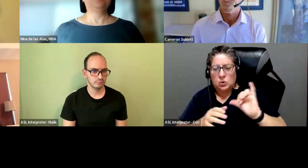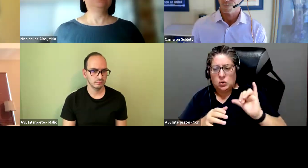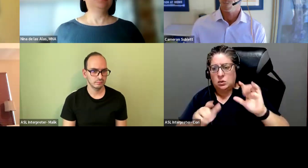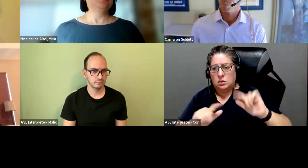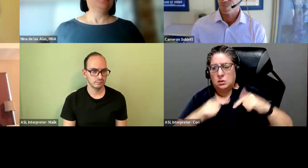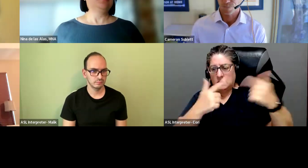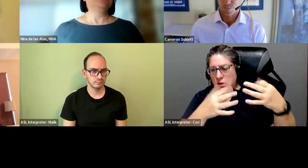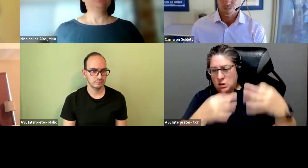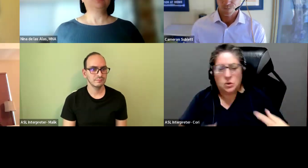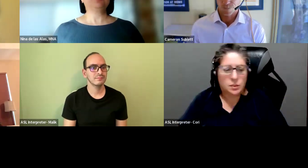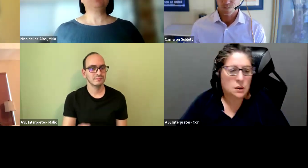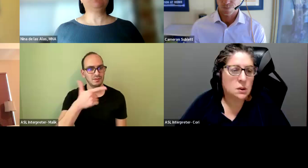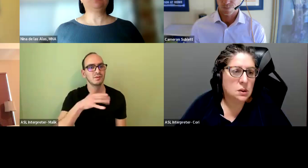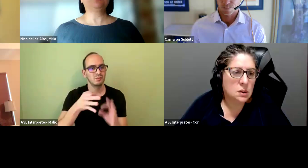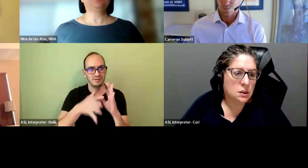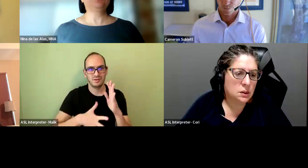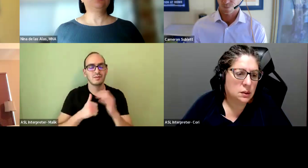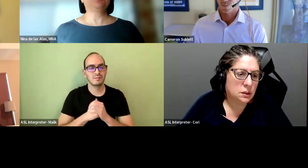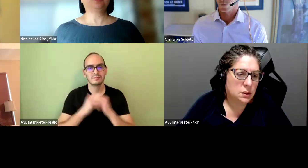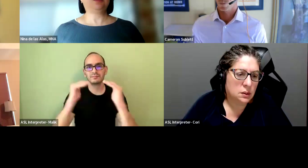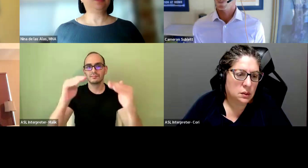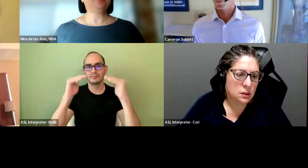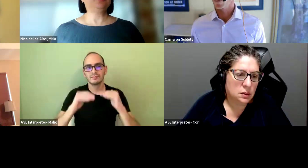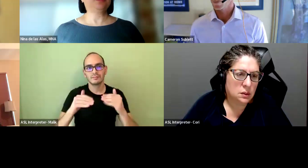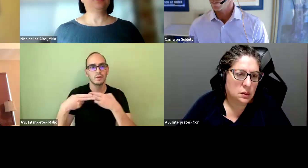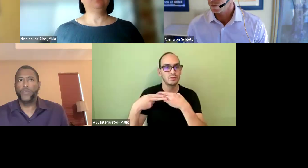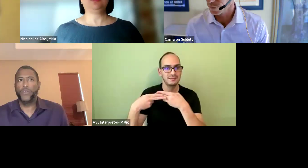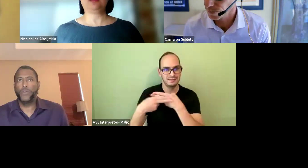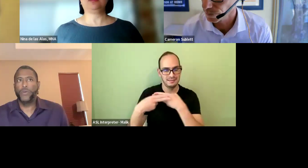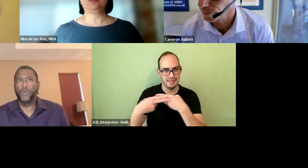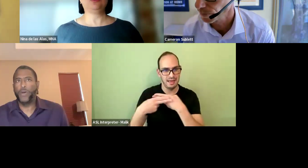Thank you, so let us move on to the slide Kavita I think.